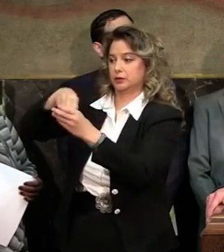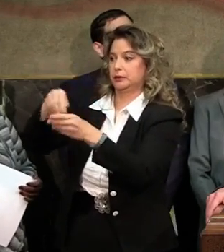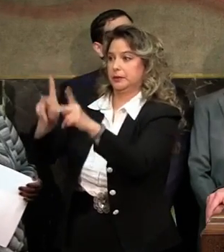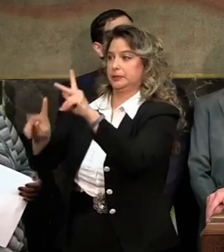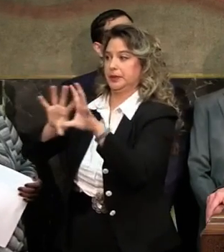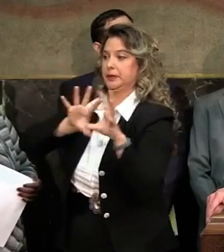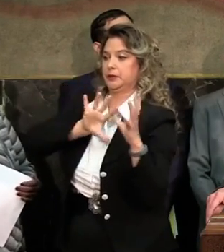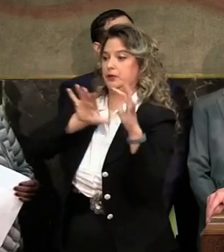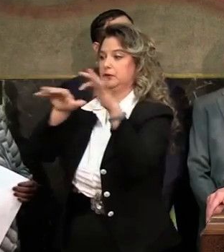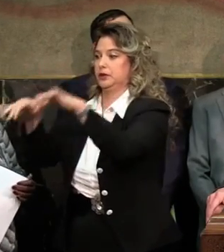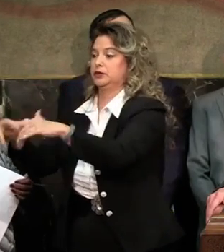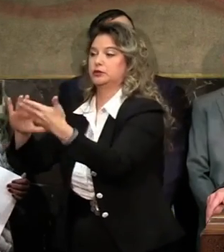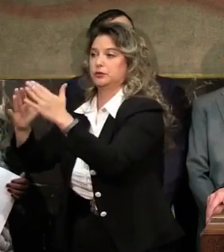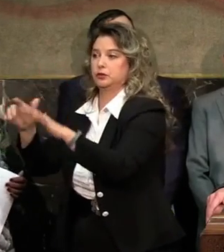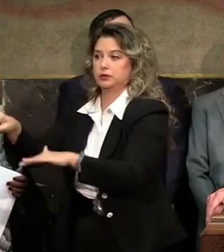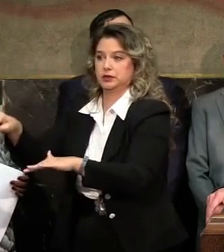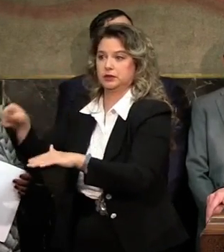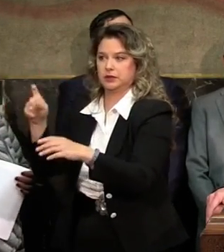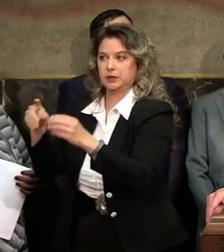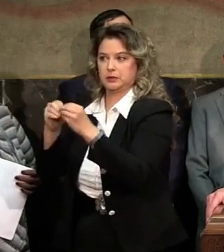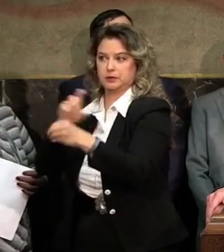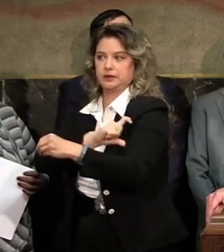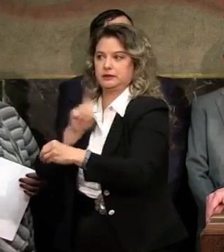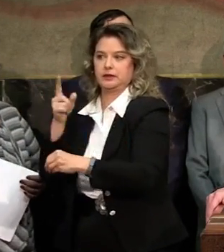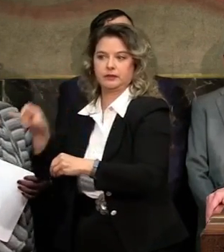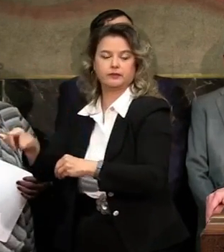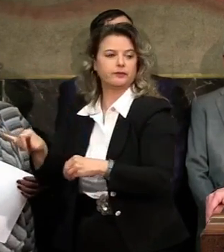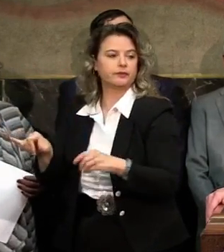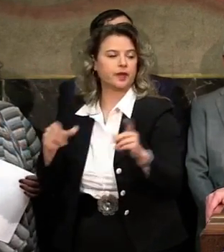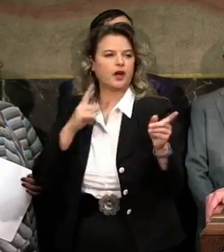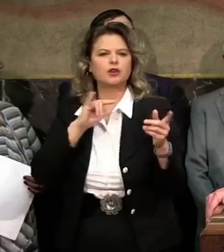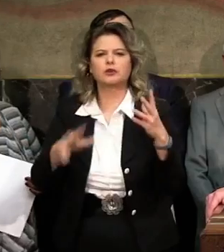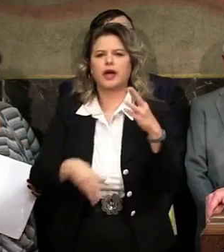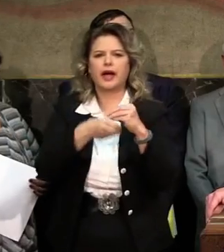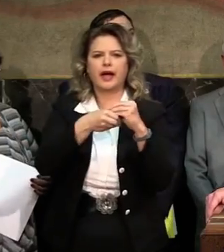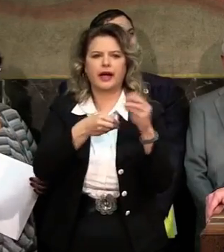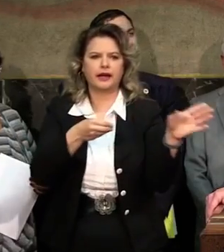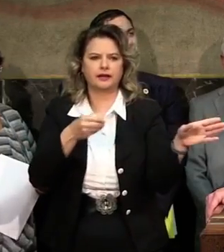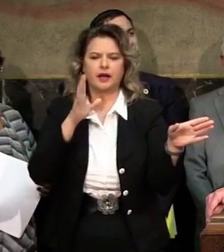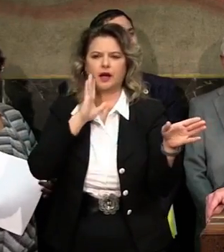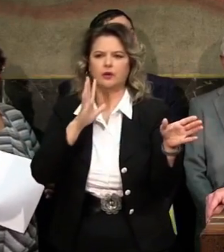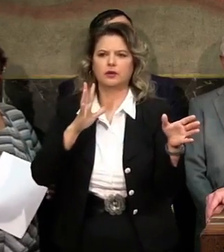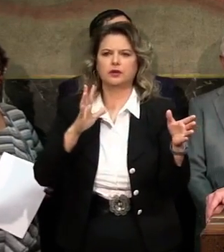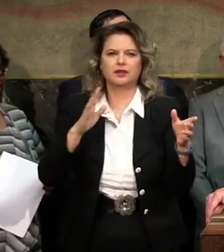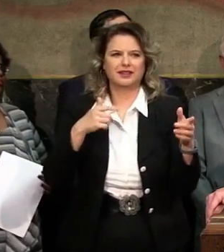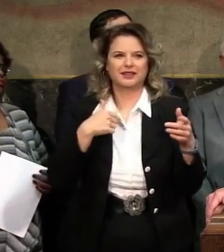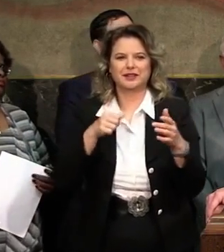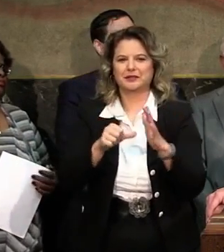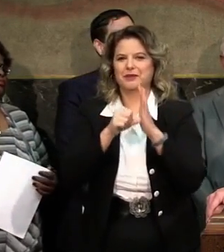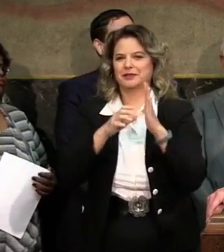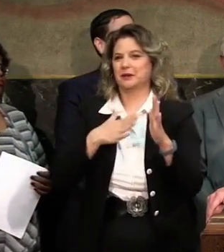report and I might add here that I'll make a little "atta boy" for my website you can find it on the Corrections